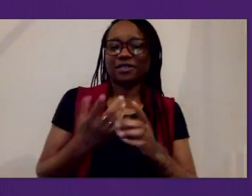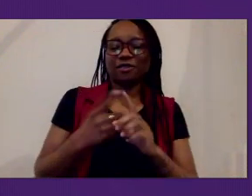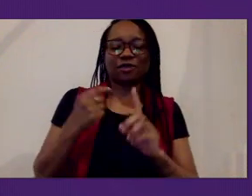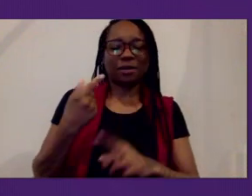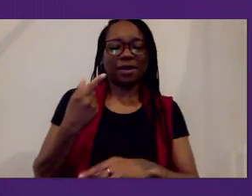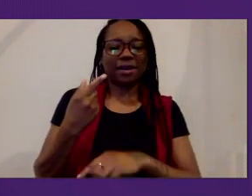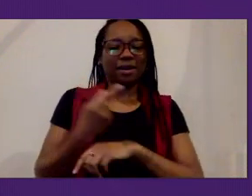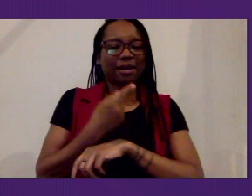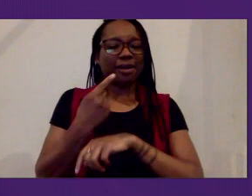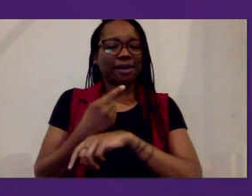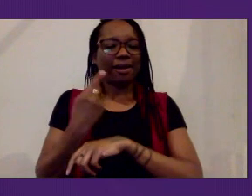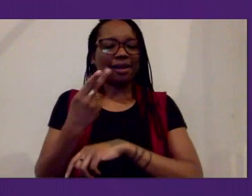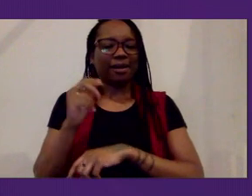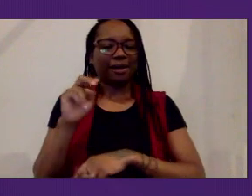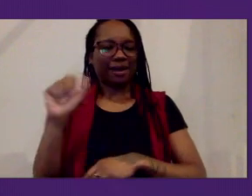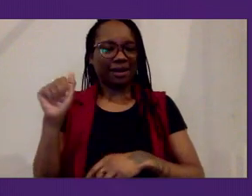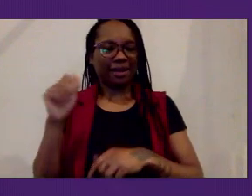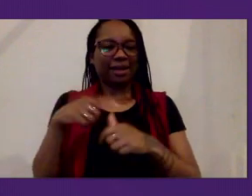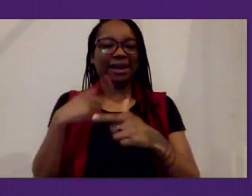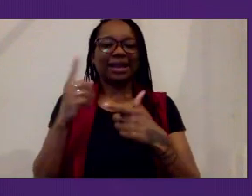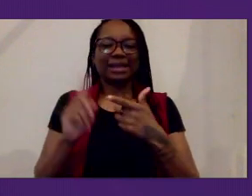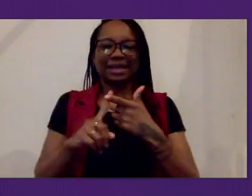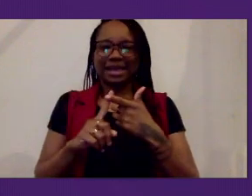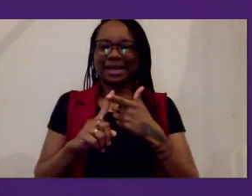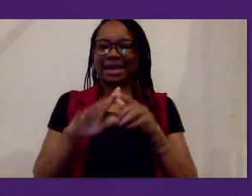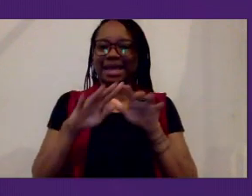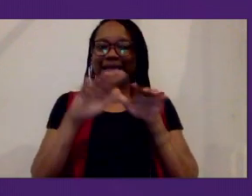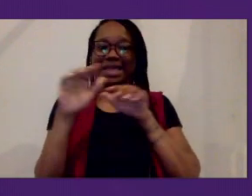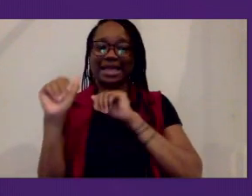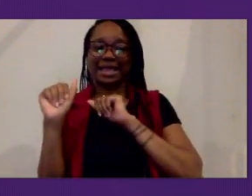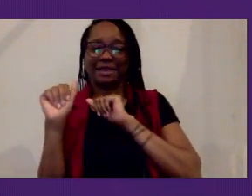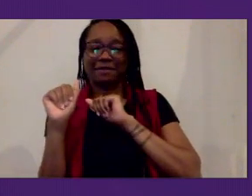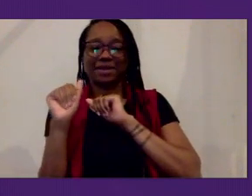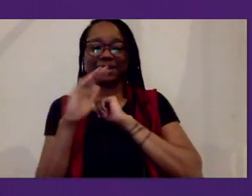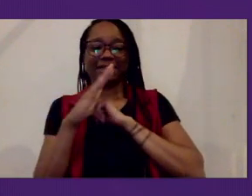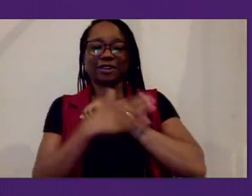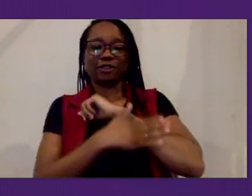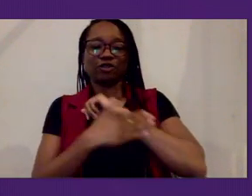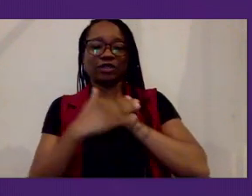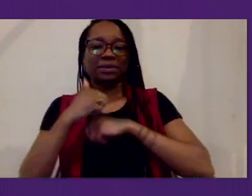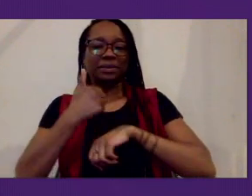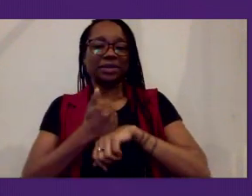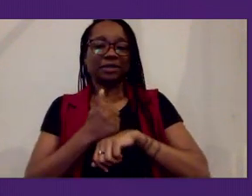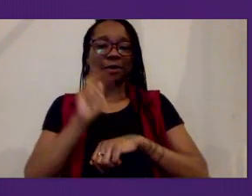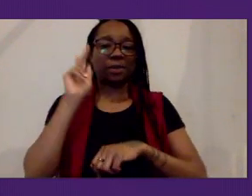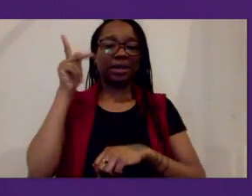leaving based on political and tribal conflicts that broke this particular student's heart.